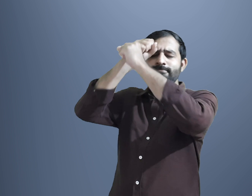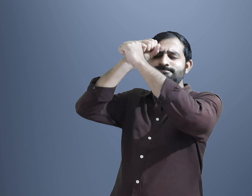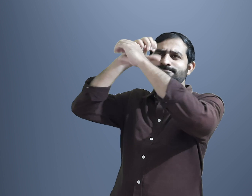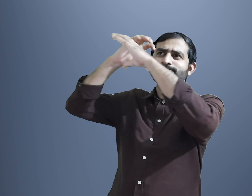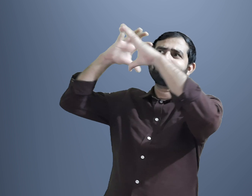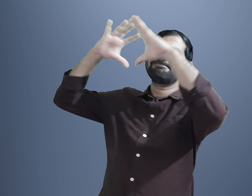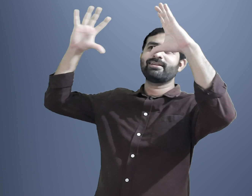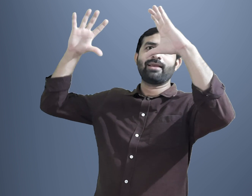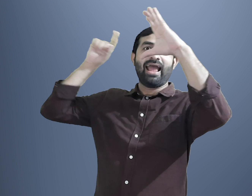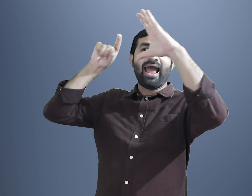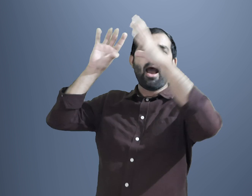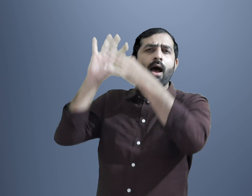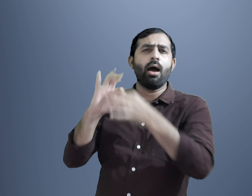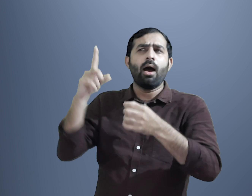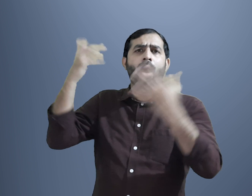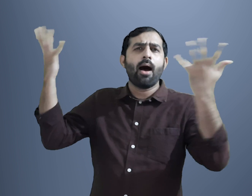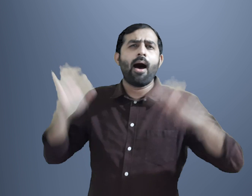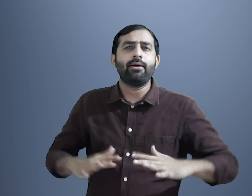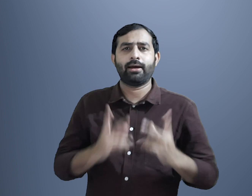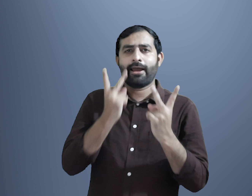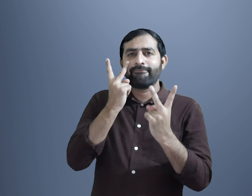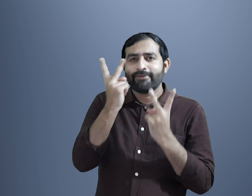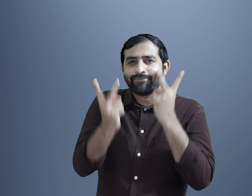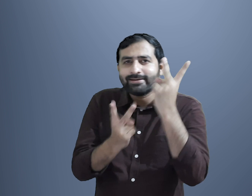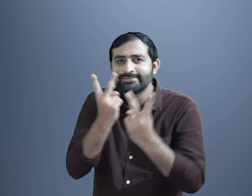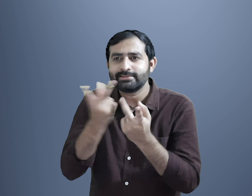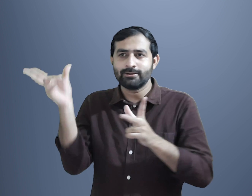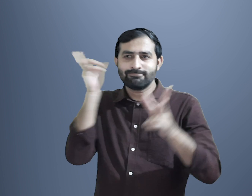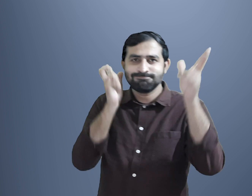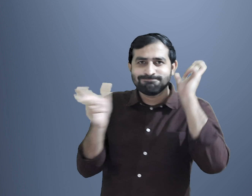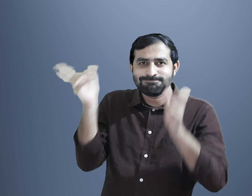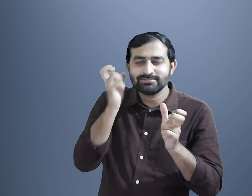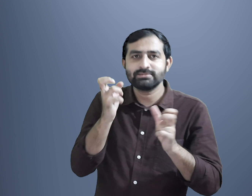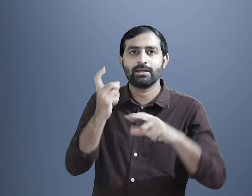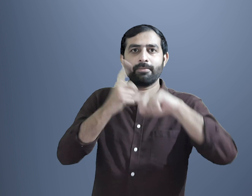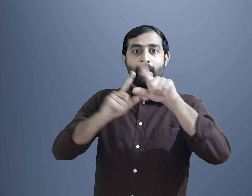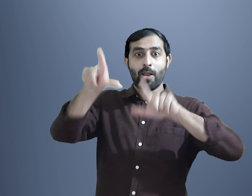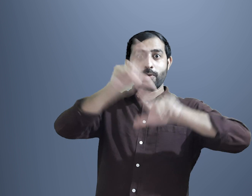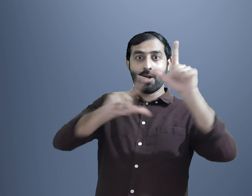Language that is used when making up stories and creating new worlds.